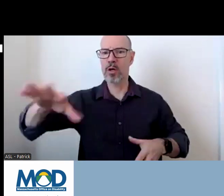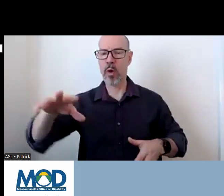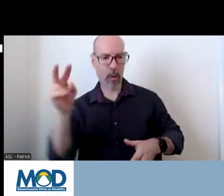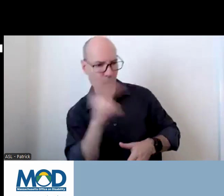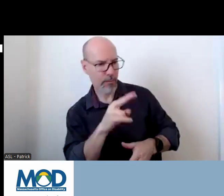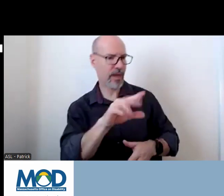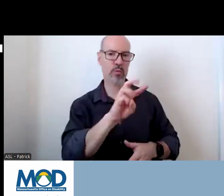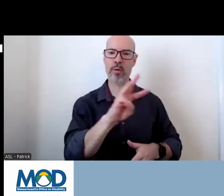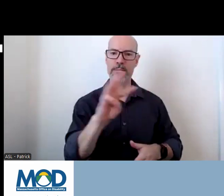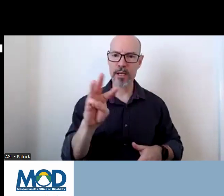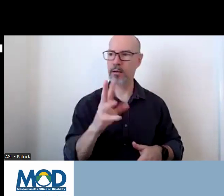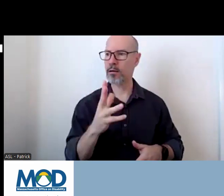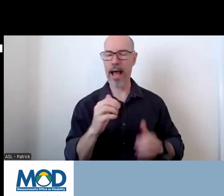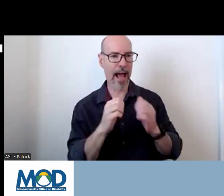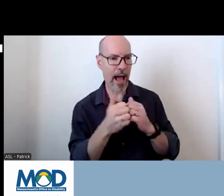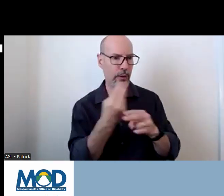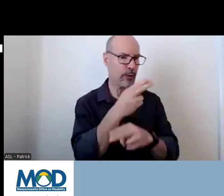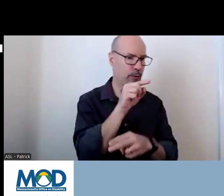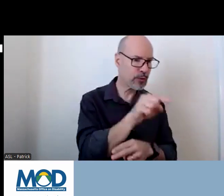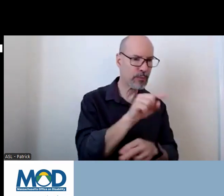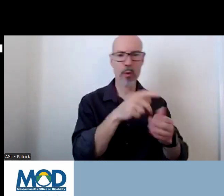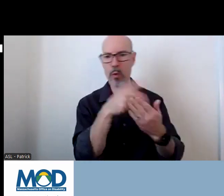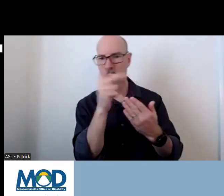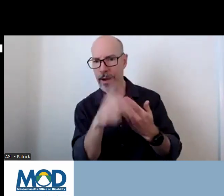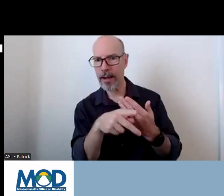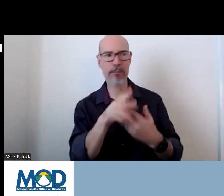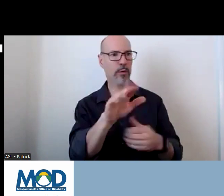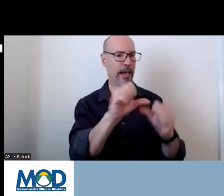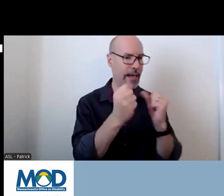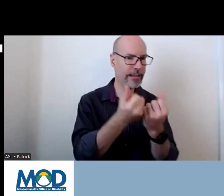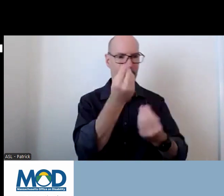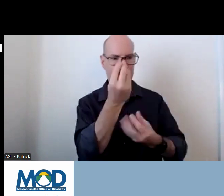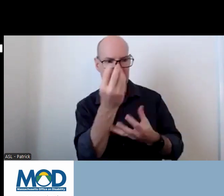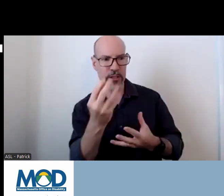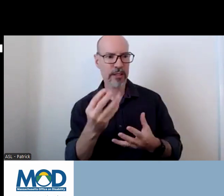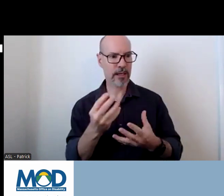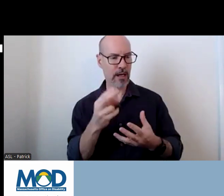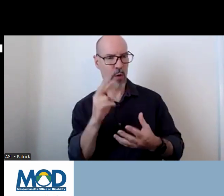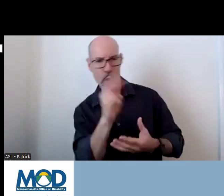participate in a program . A lot of these things you're